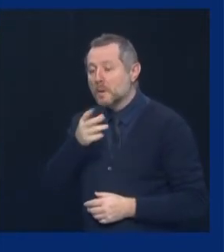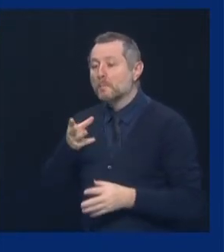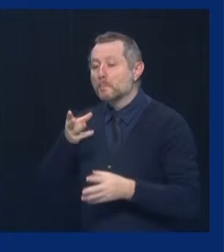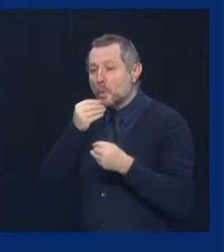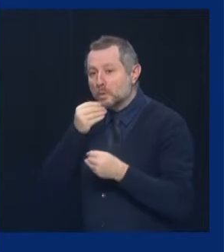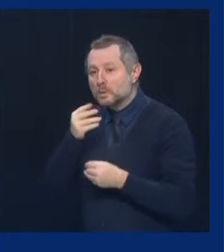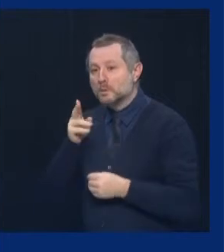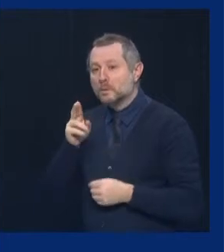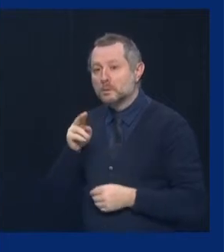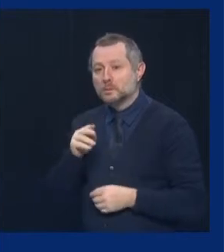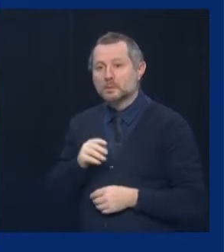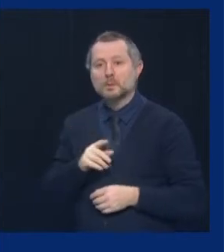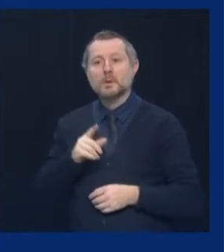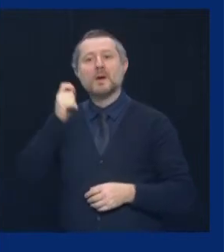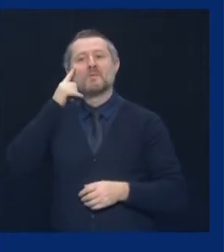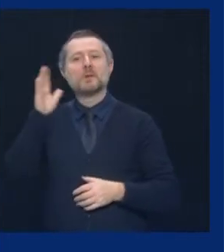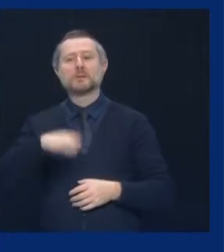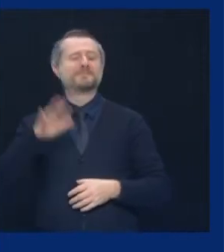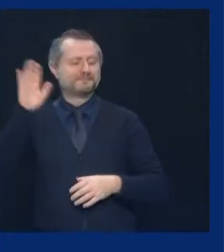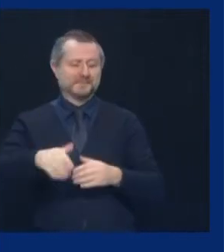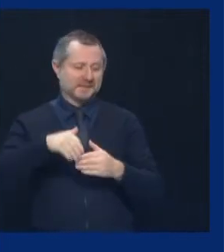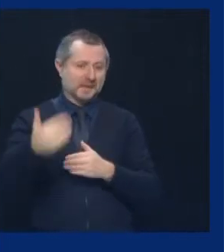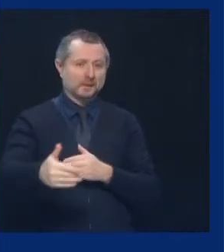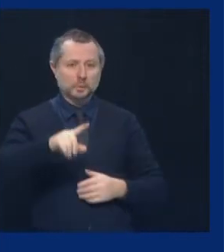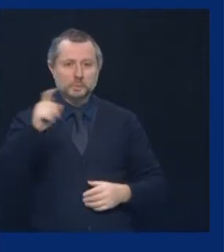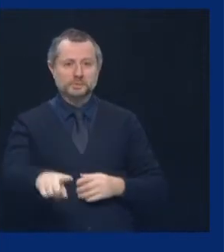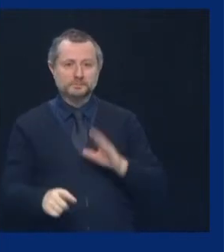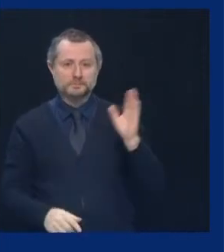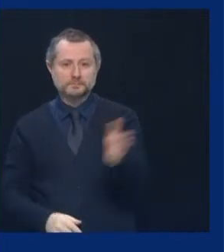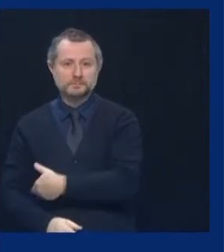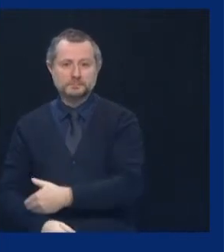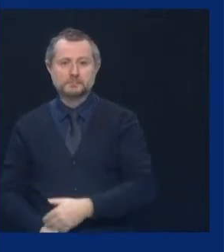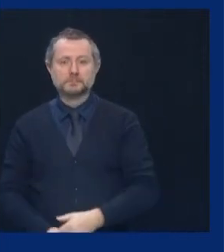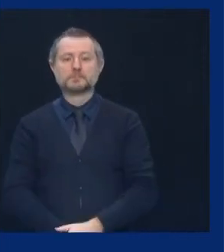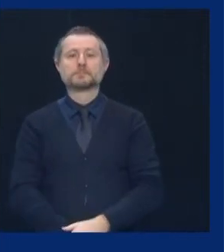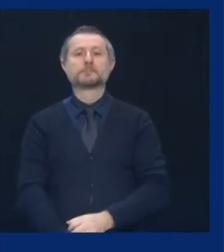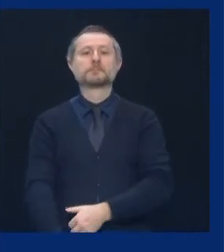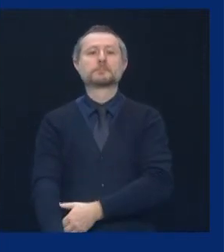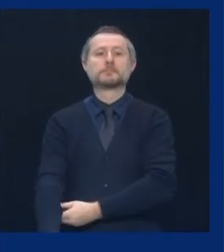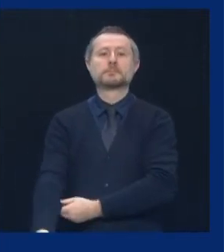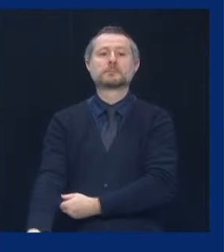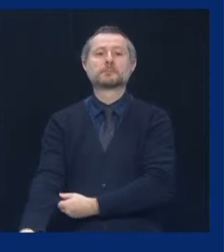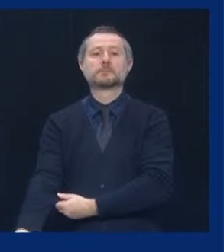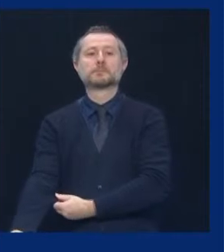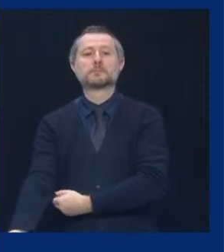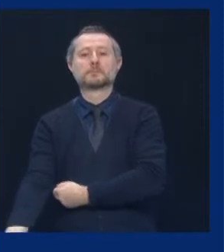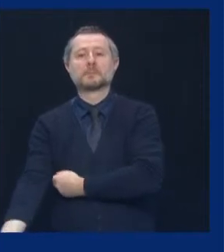GWEN, PLEASE UNMUTE YOUR MICROPHONE. OPERATOR, DO YOU WANT TO GO